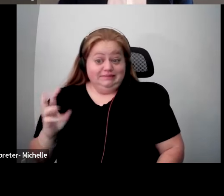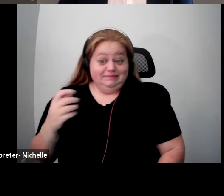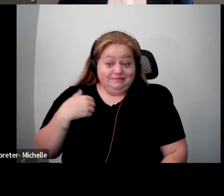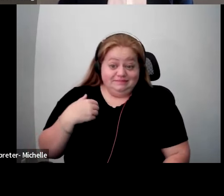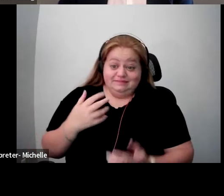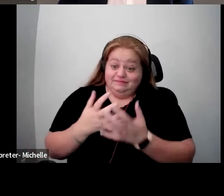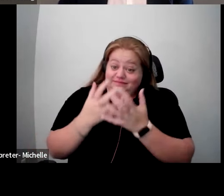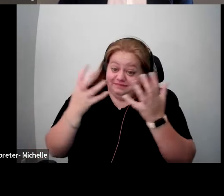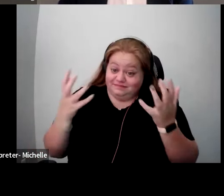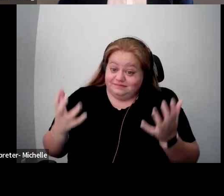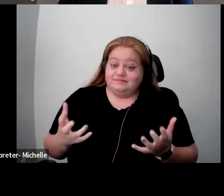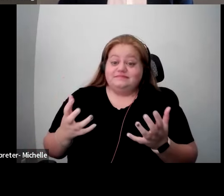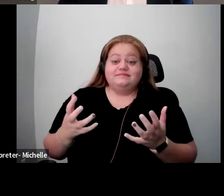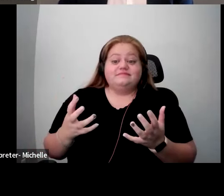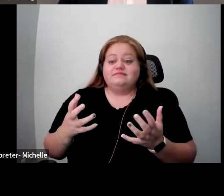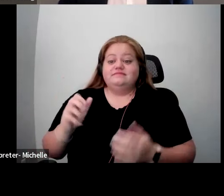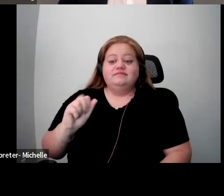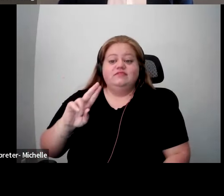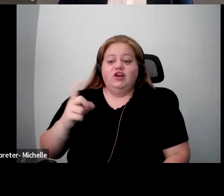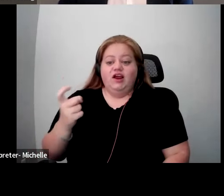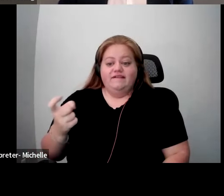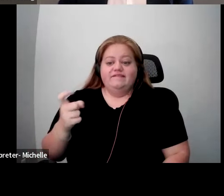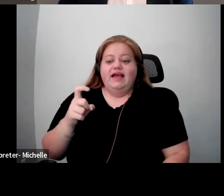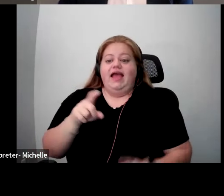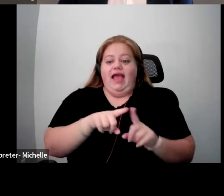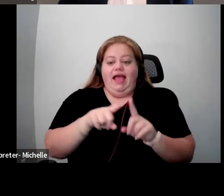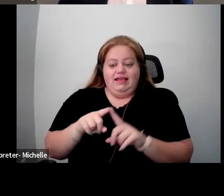as LaTeXML can manage to convert.